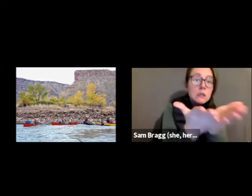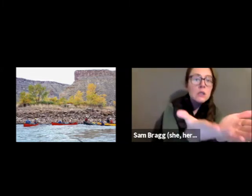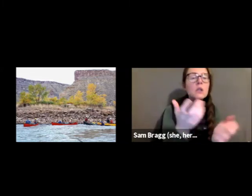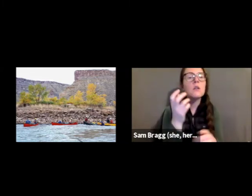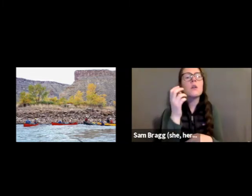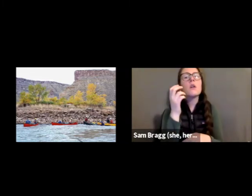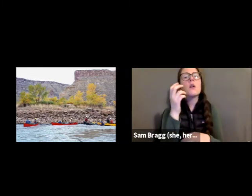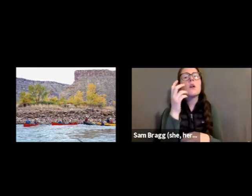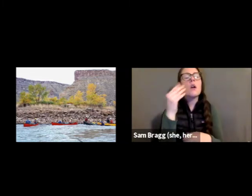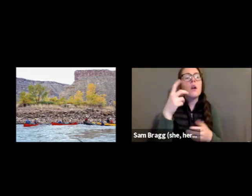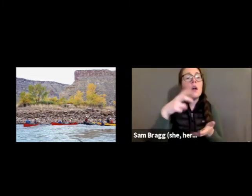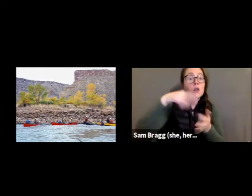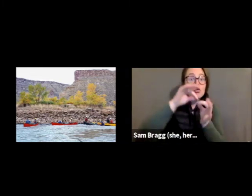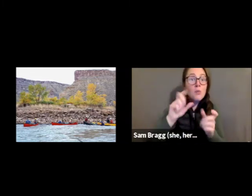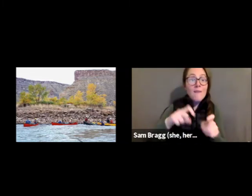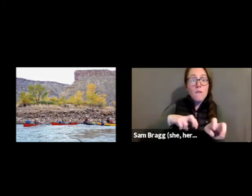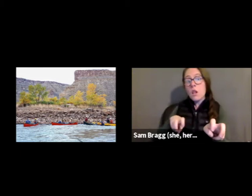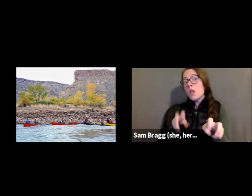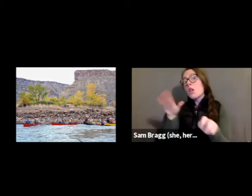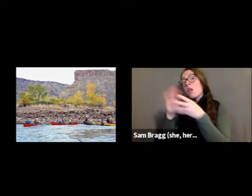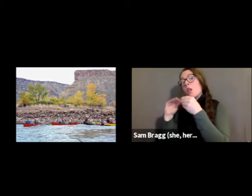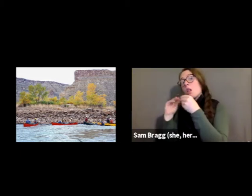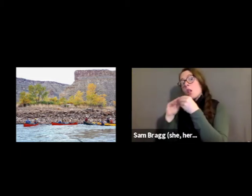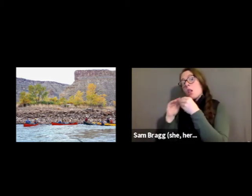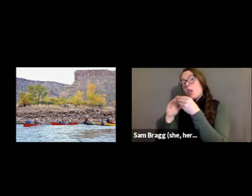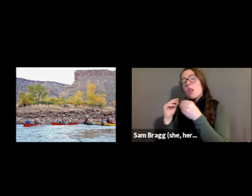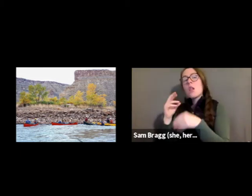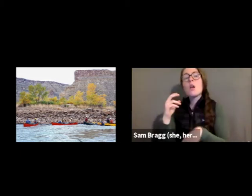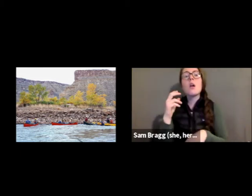so it was really difficult to catch up to them in time to let that scouting communication take place